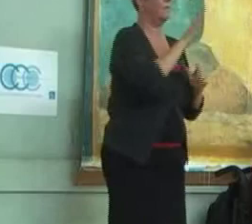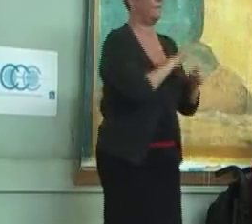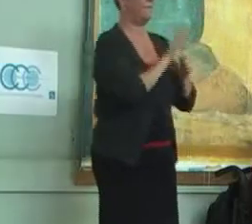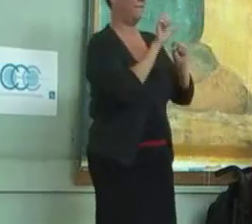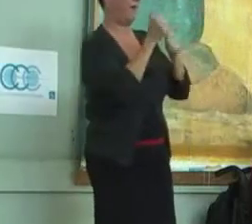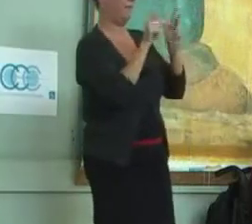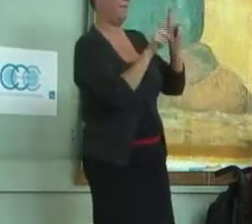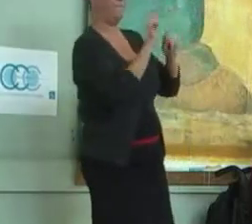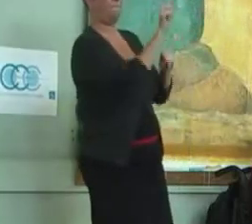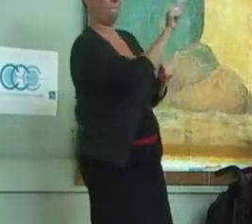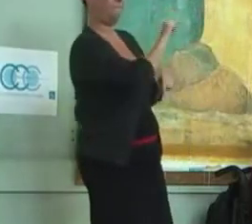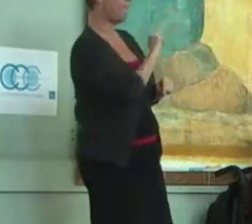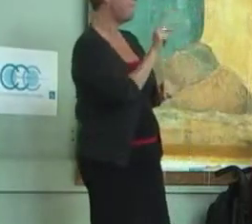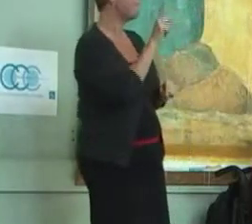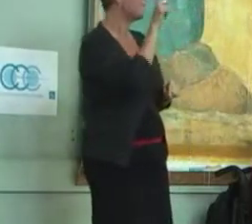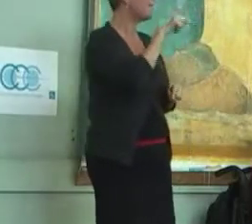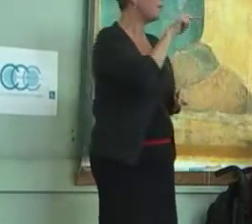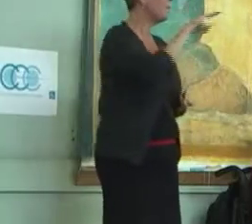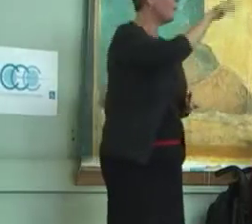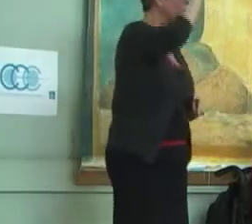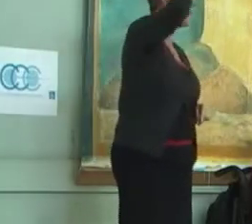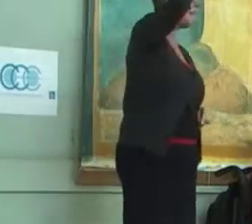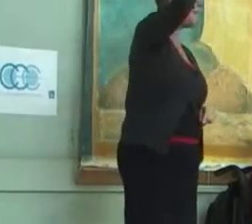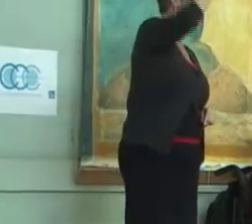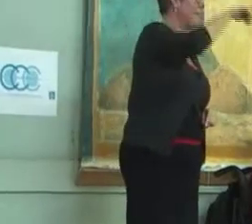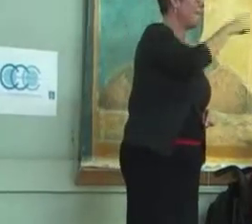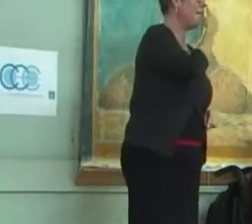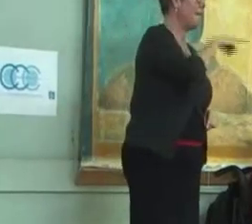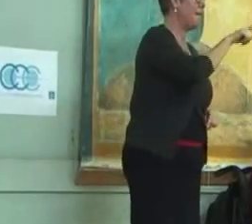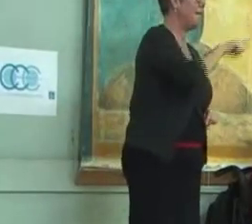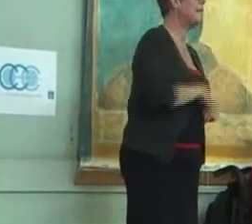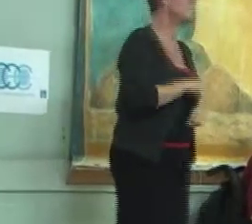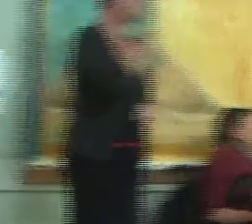The woman in the purple, who's been waiting very patiently, I thank you for your patience.